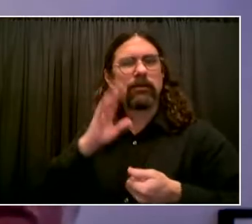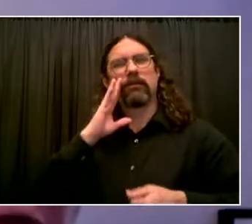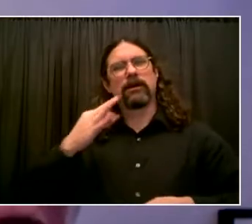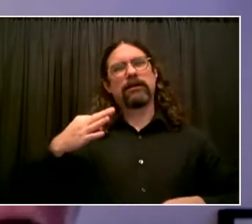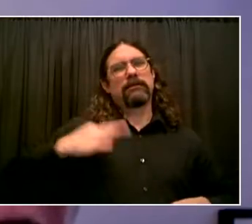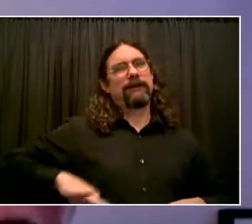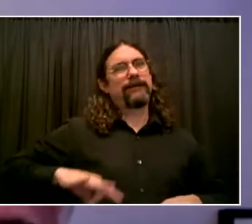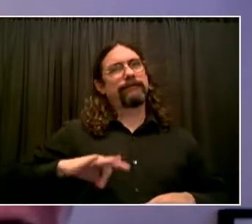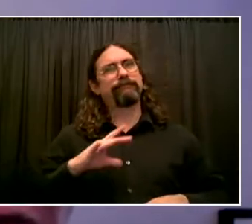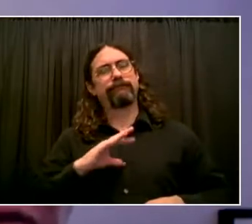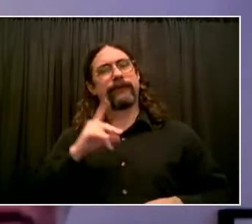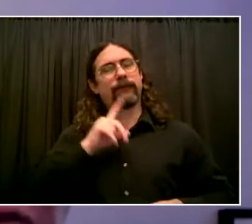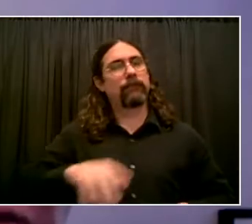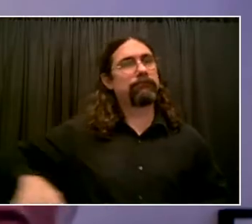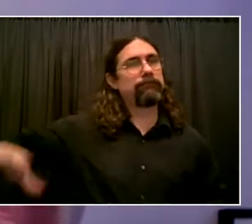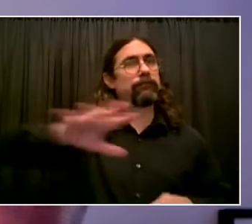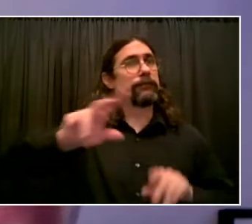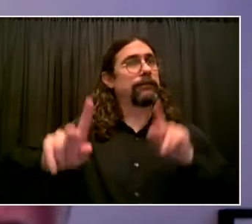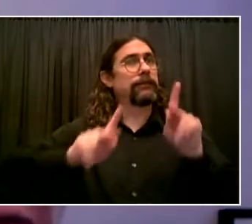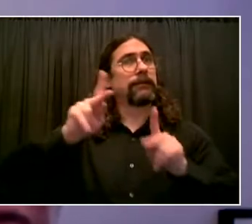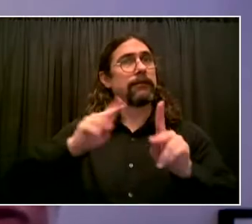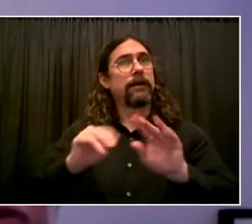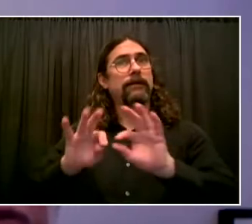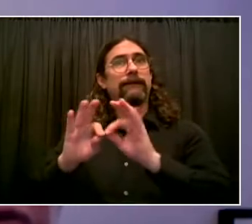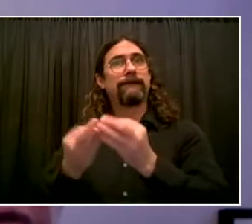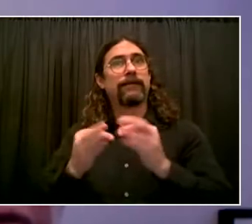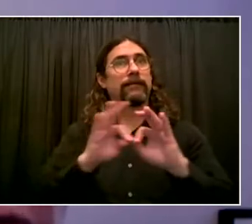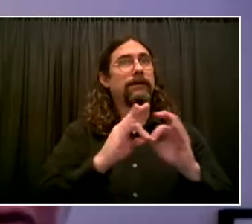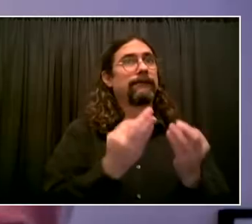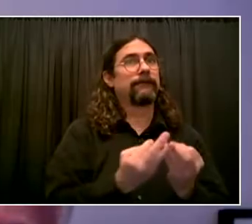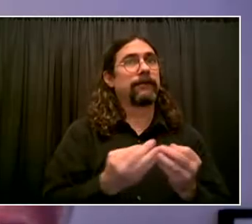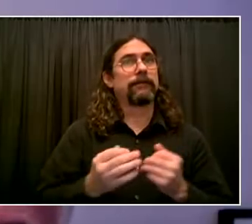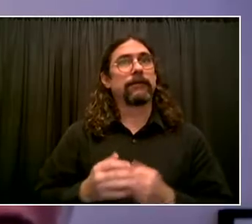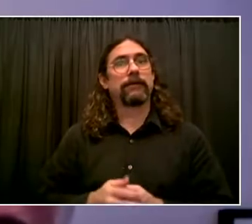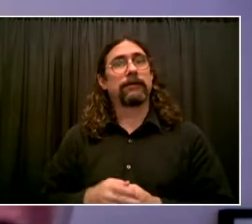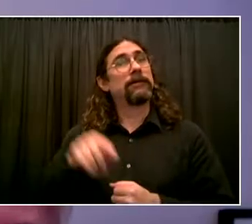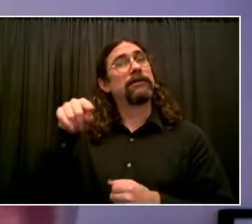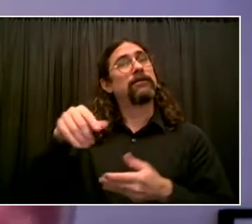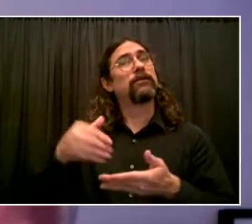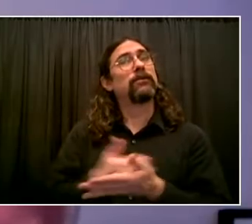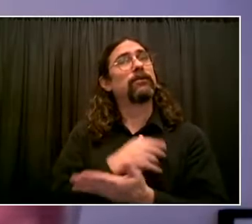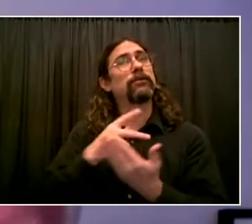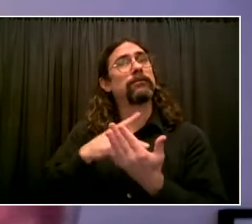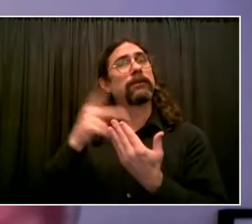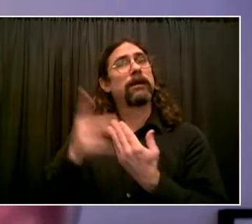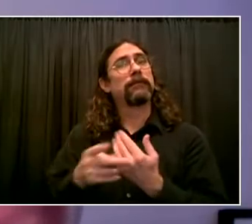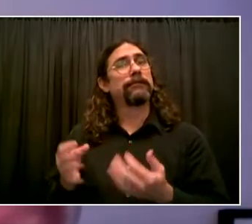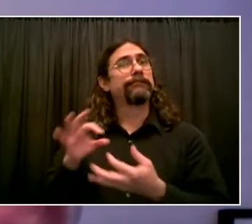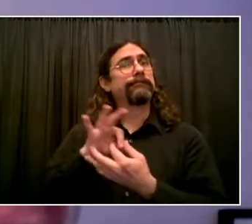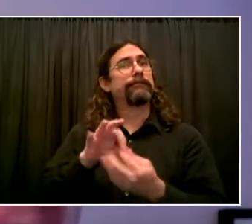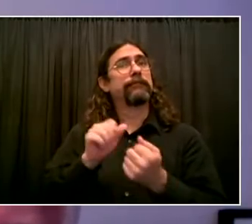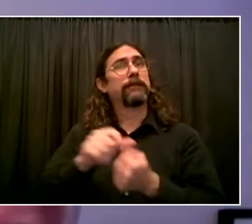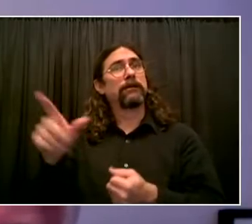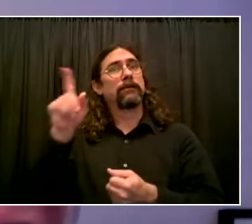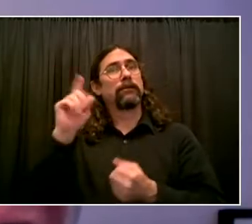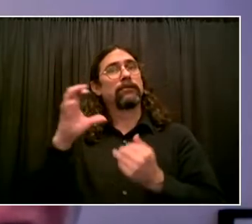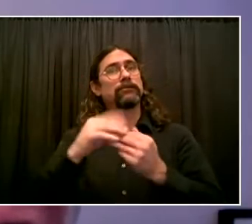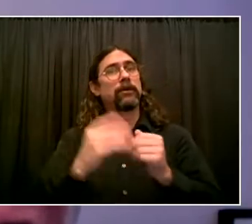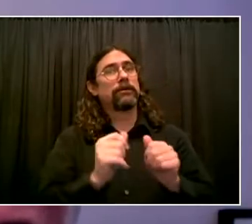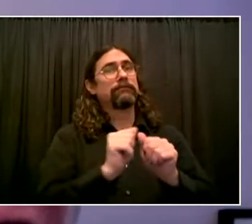BUILD TOGETHER HAS HAD ENORUMOS BENEFITS FOR OUR FAMILIES. WE ARE VERY